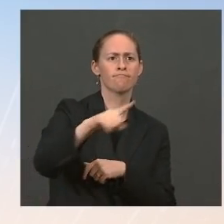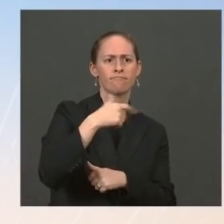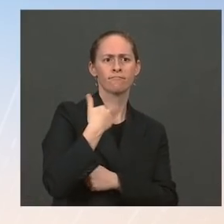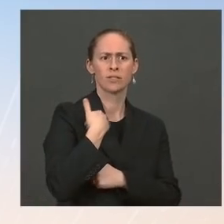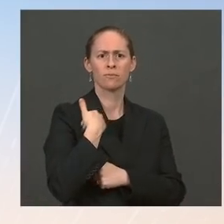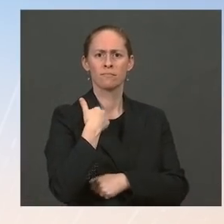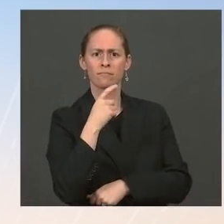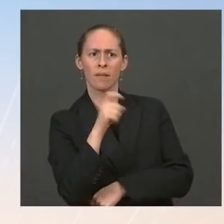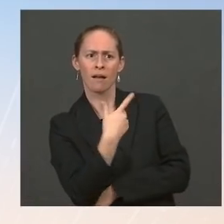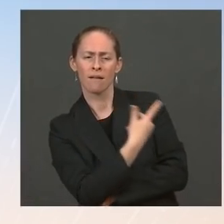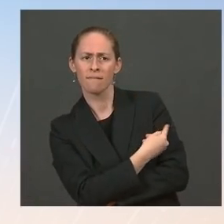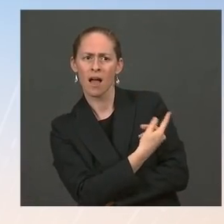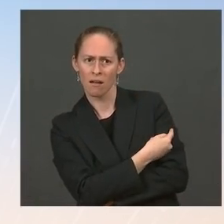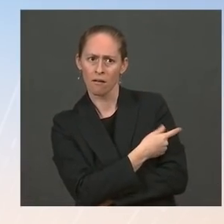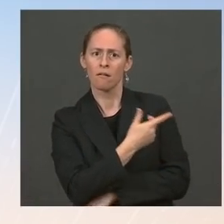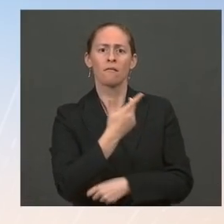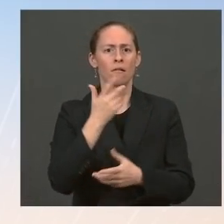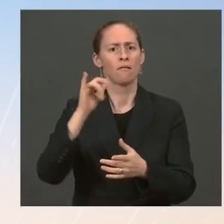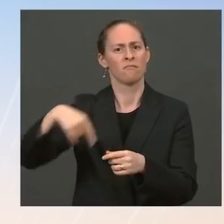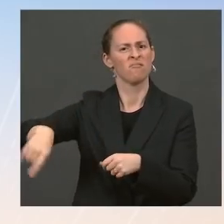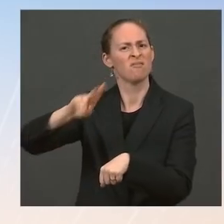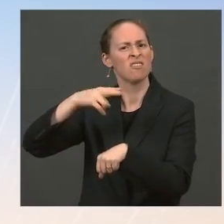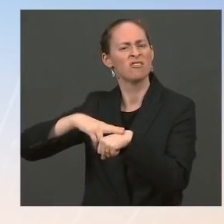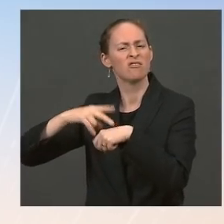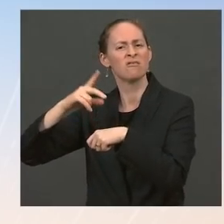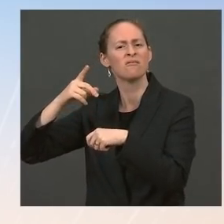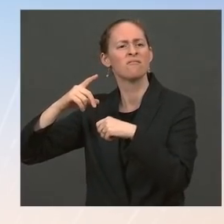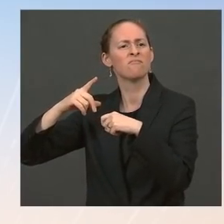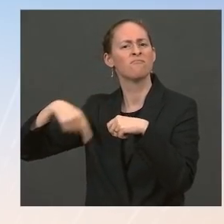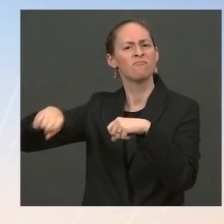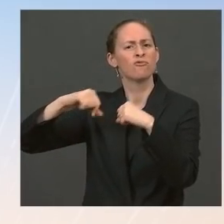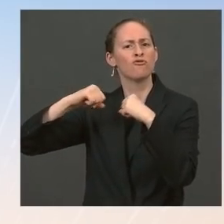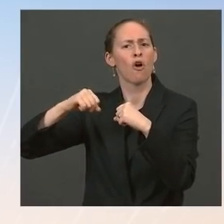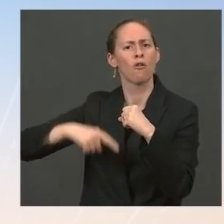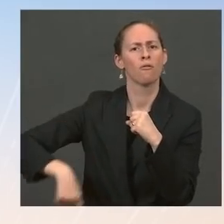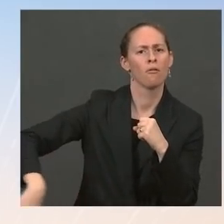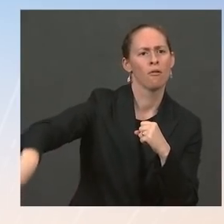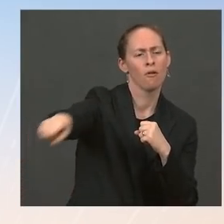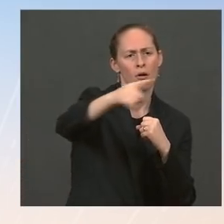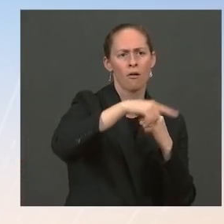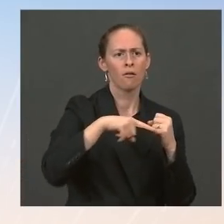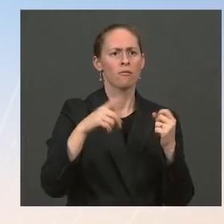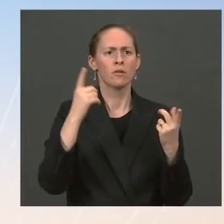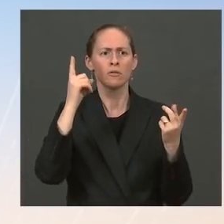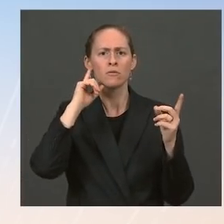is we need to ensure that we are really ready, no matter what, to protect the United States.